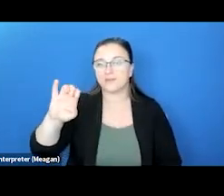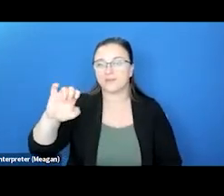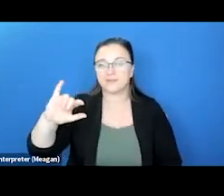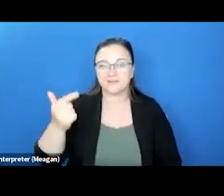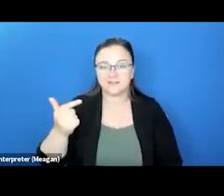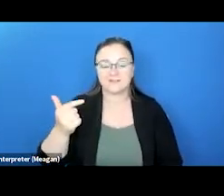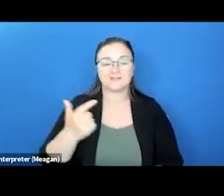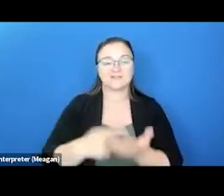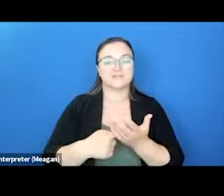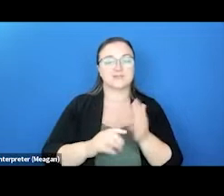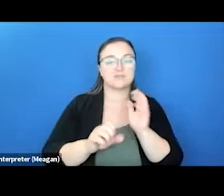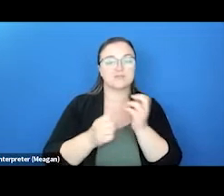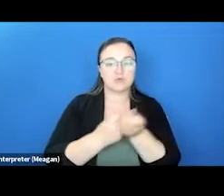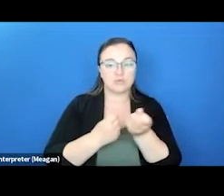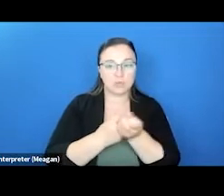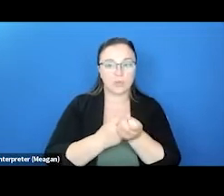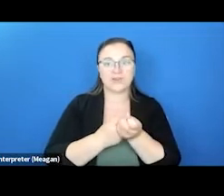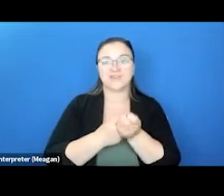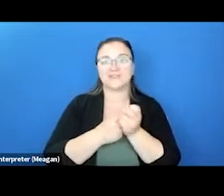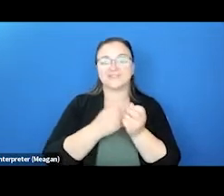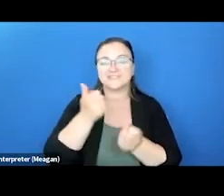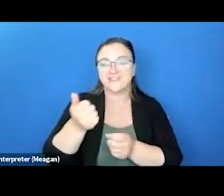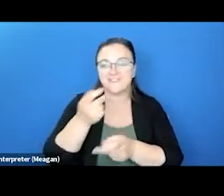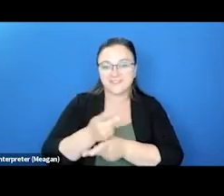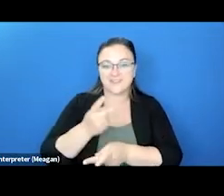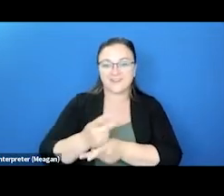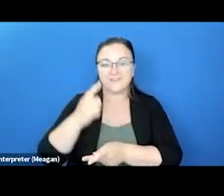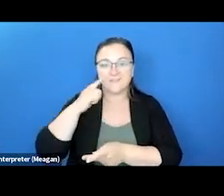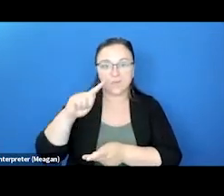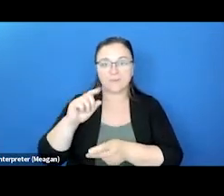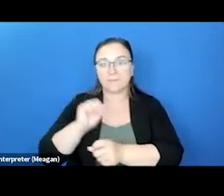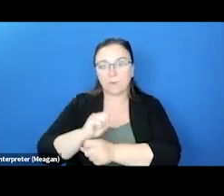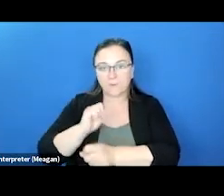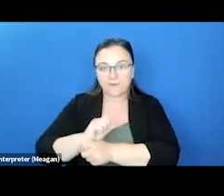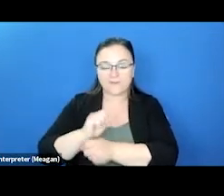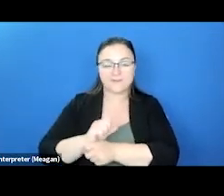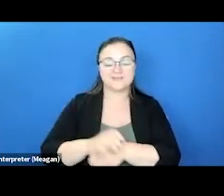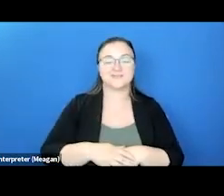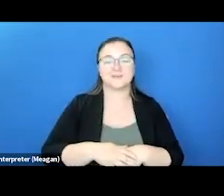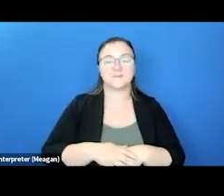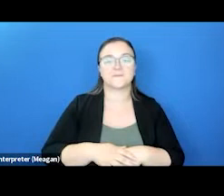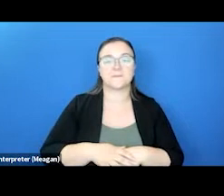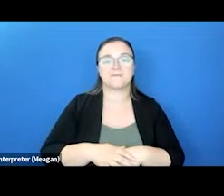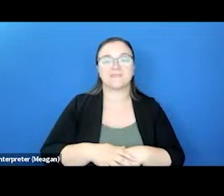and resilience among supervisees, and really this is, this is where we leaned in to just thinking